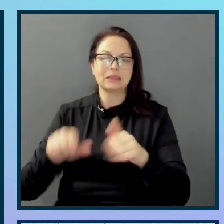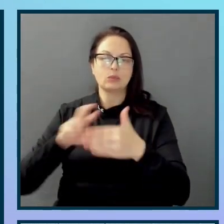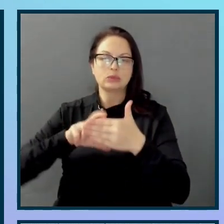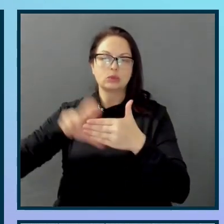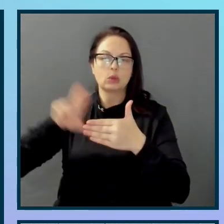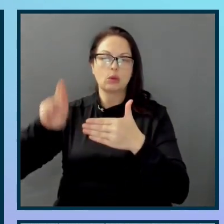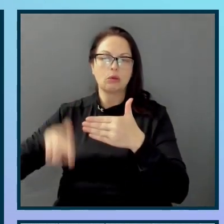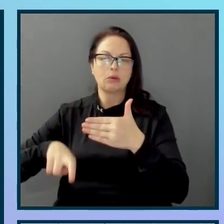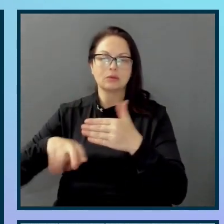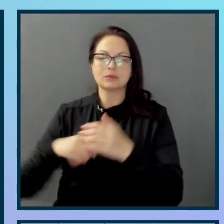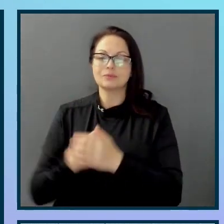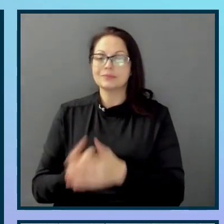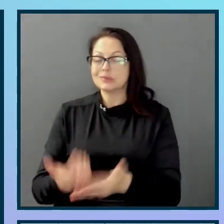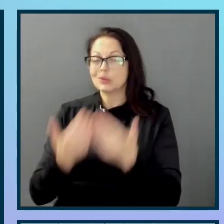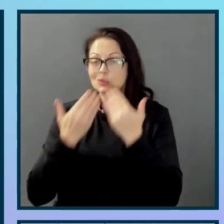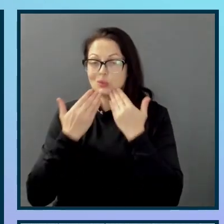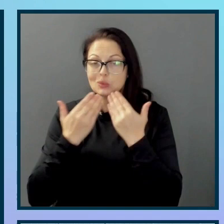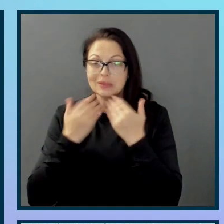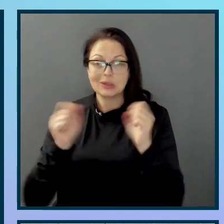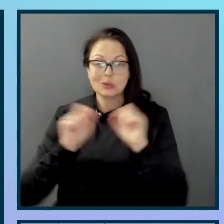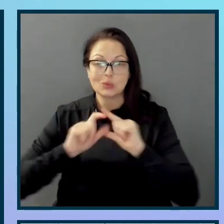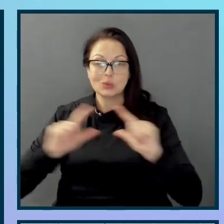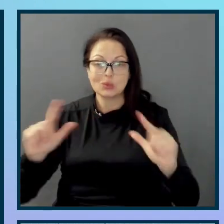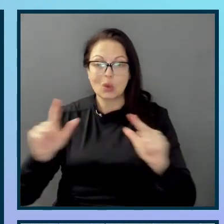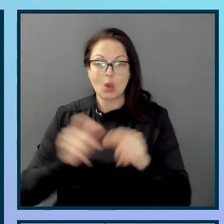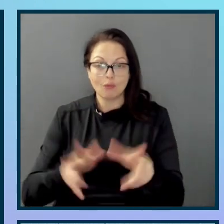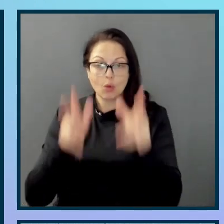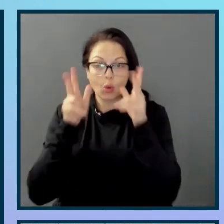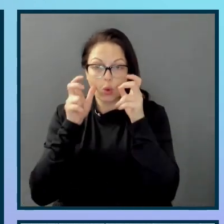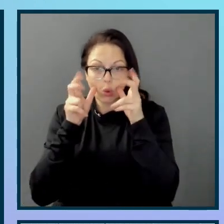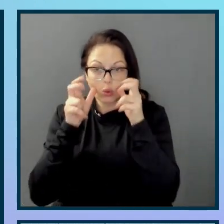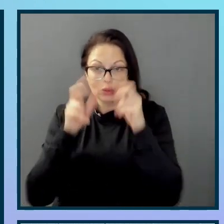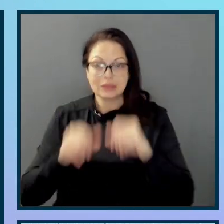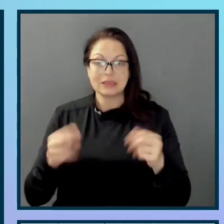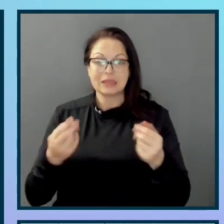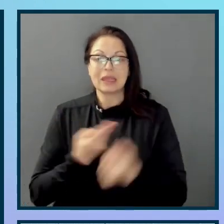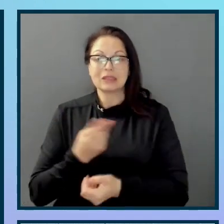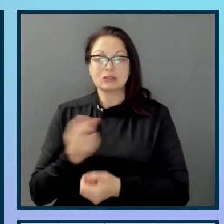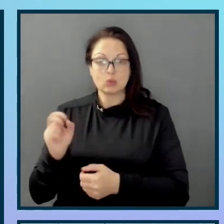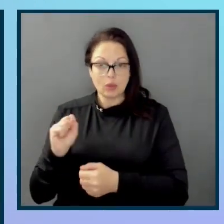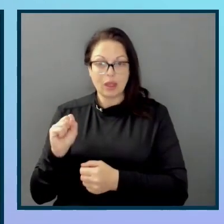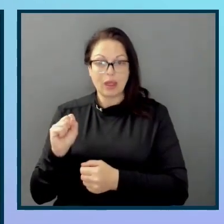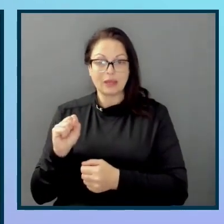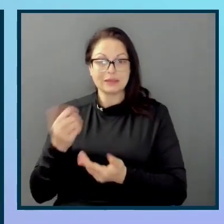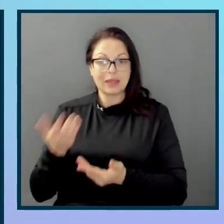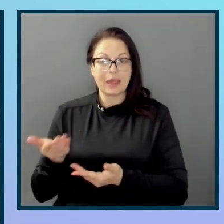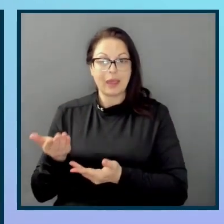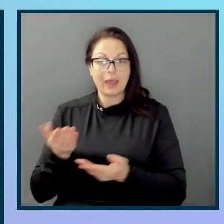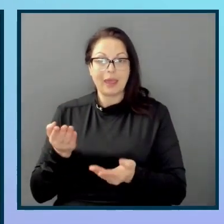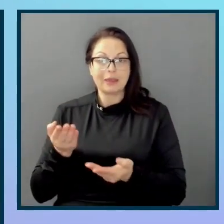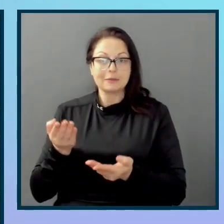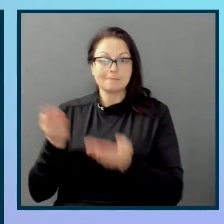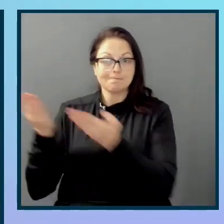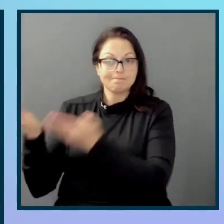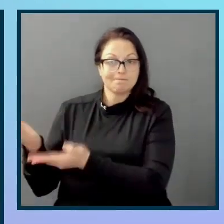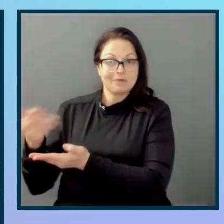So thank you all for listening to Dylan and I. And at this point, I will hand it back over to Heidi, and see if she has any questions lined up for us.